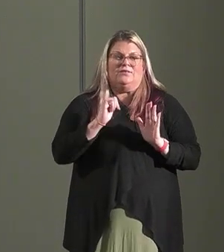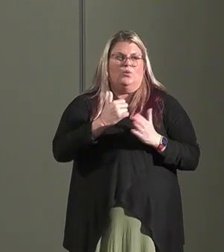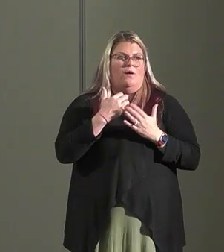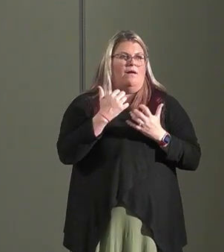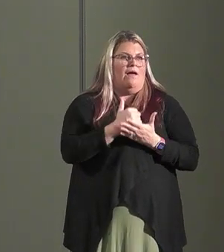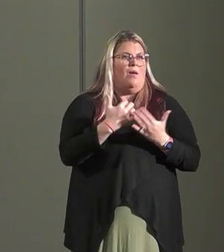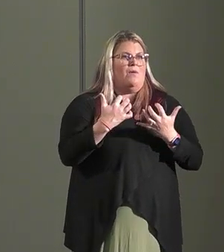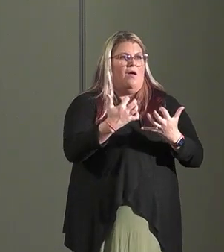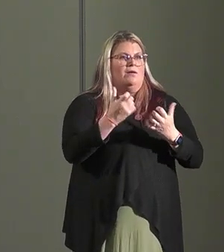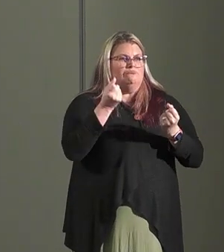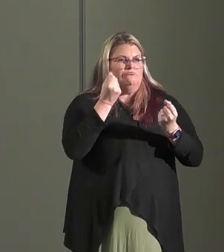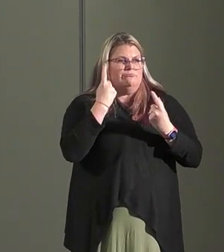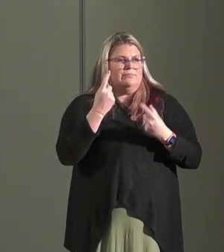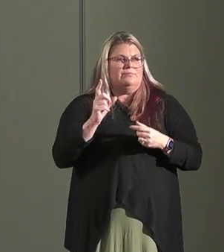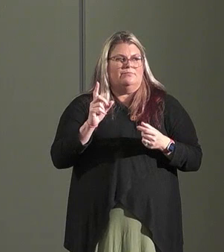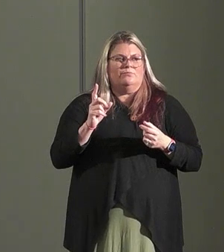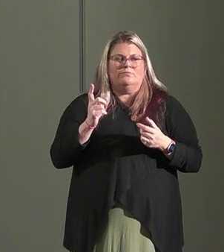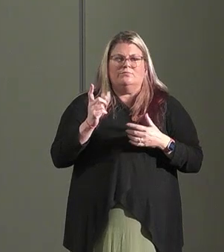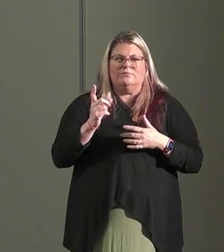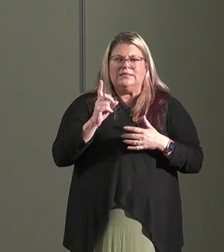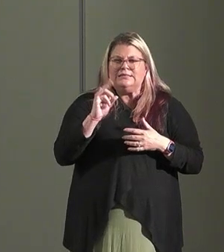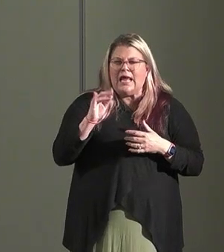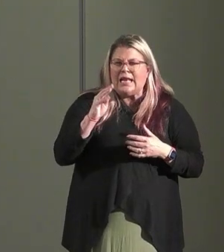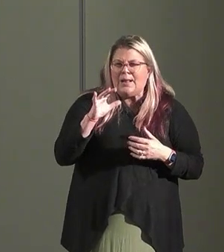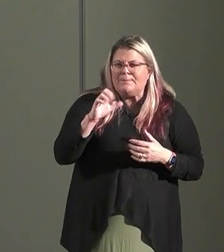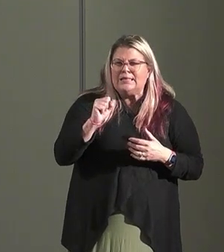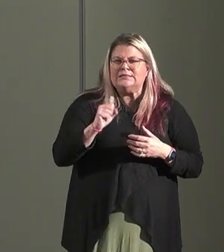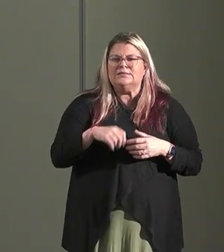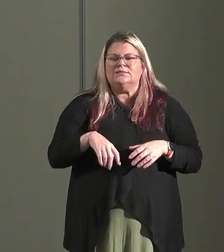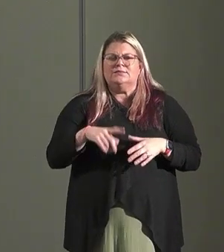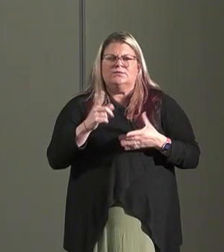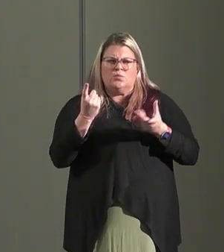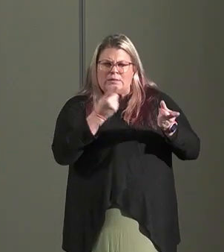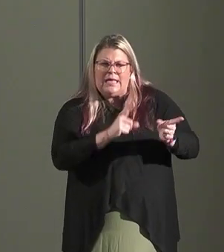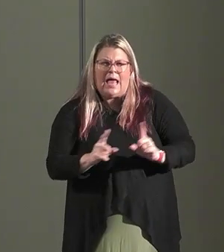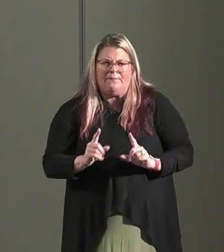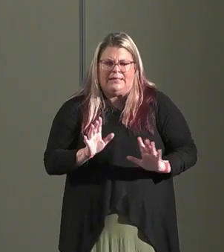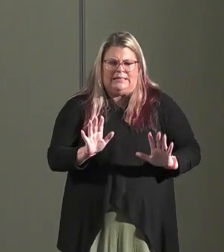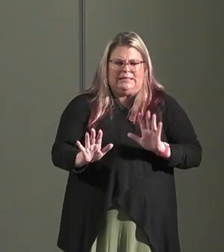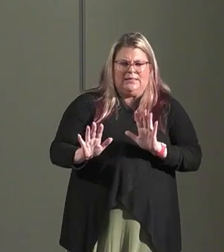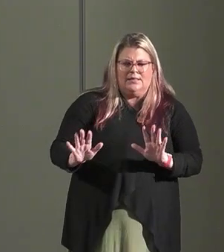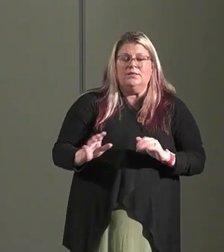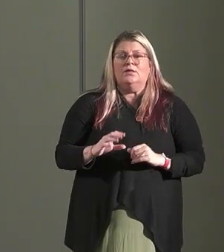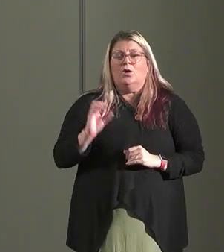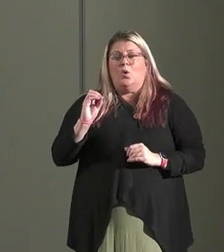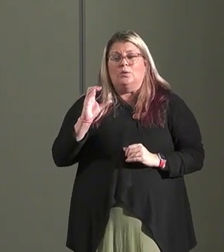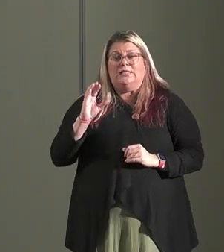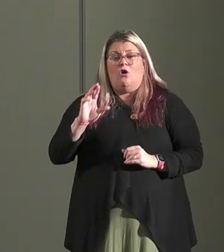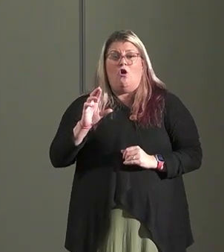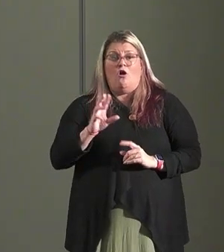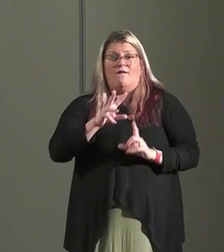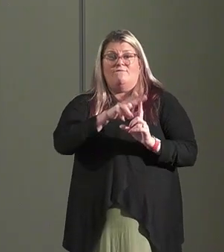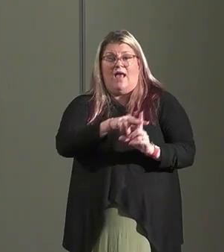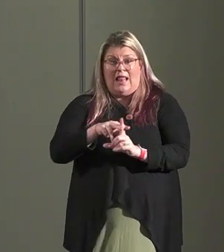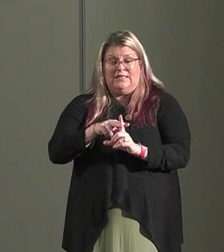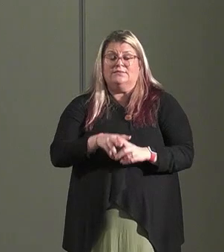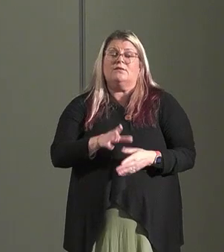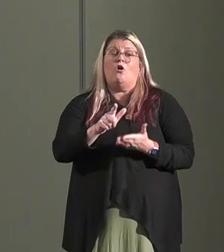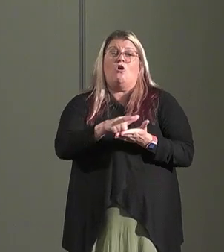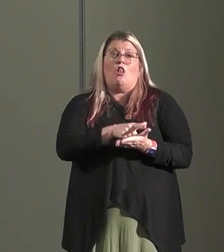the dynamics and carrot and stick here what is happening. So the OCR filings and lawsuits,